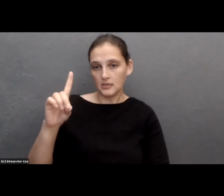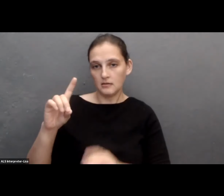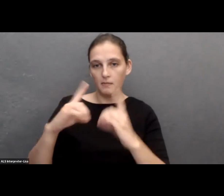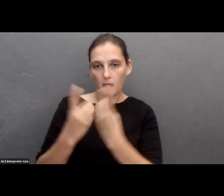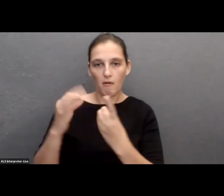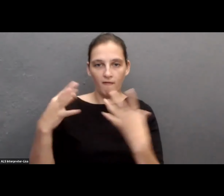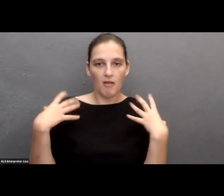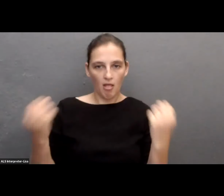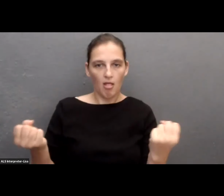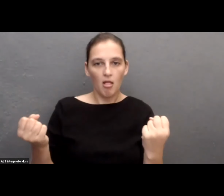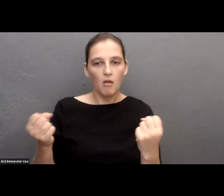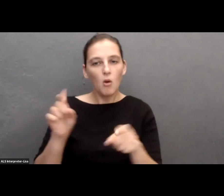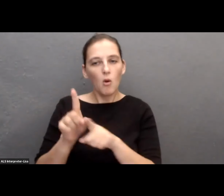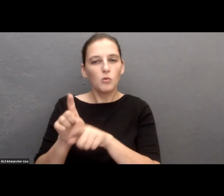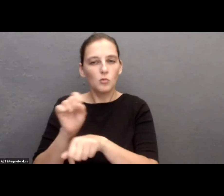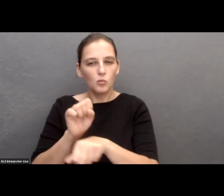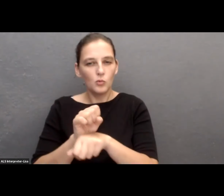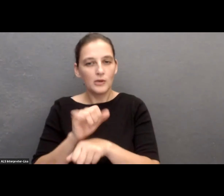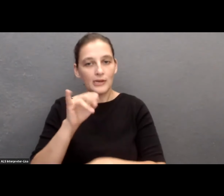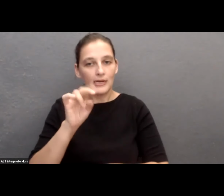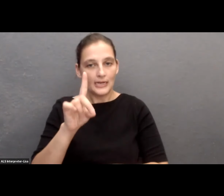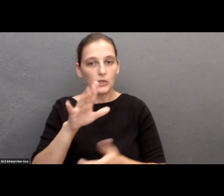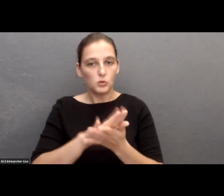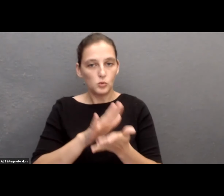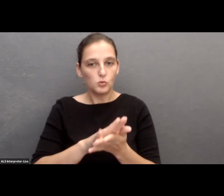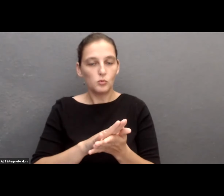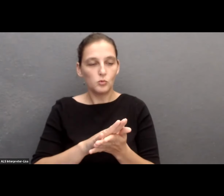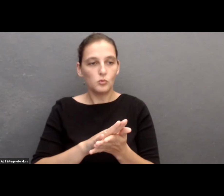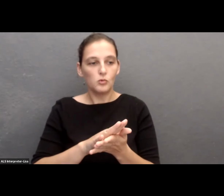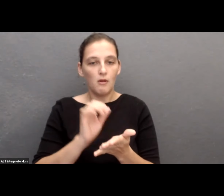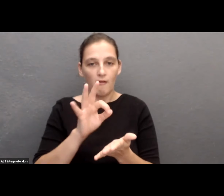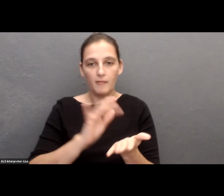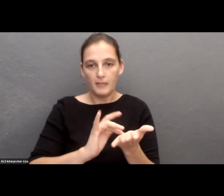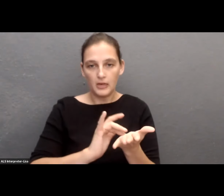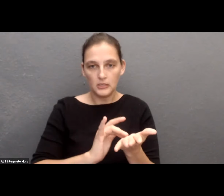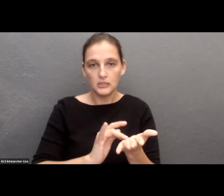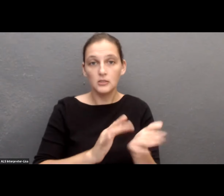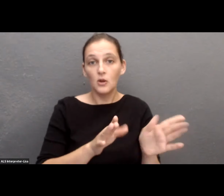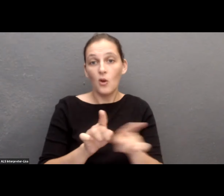at the Indiana University School of Medicine and a practicing emergency medicine physician,